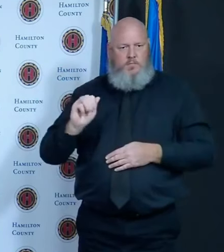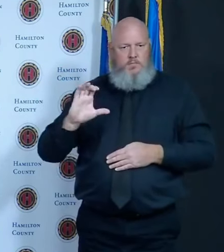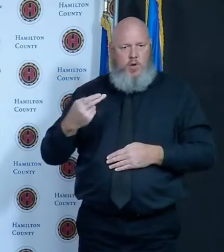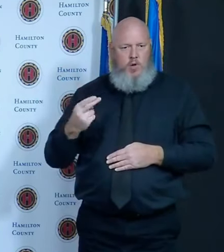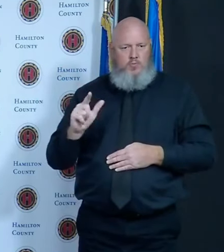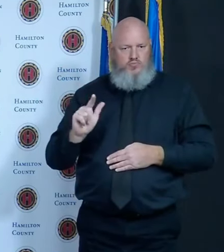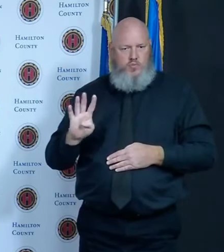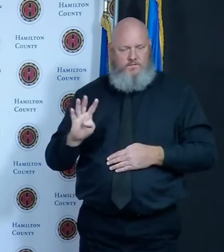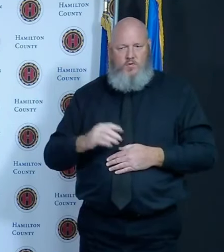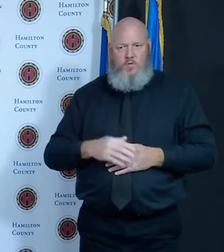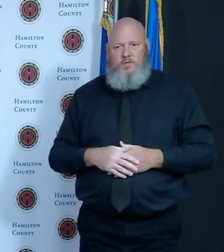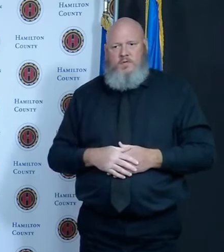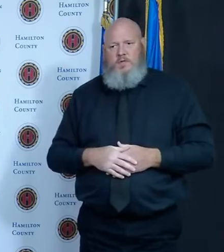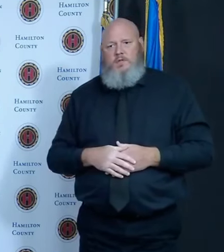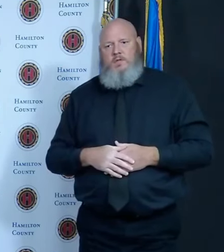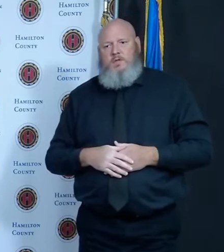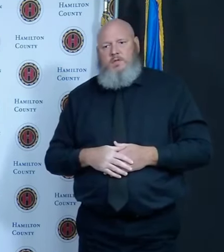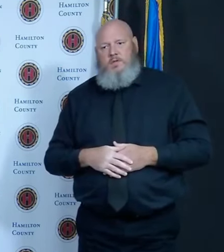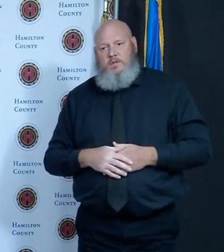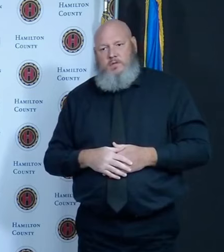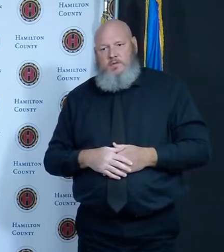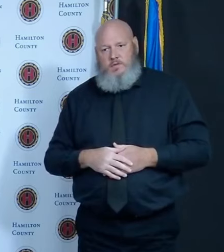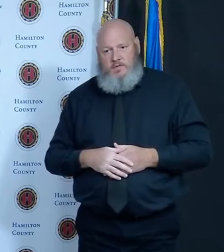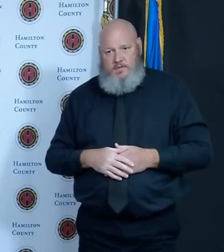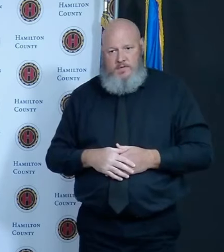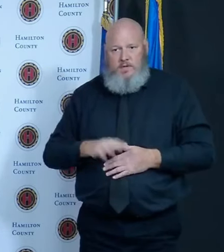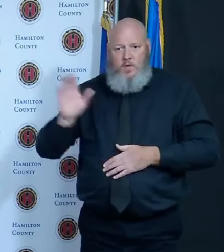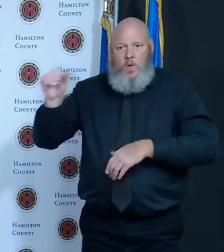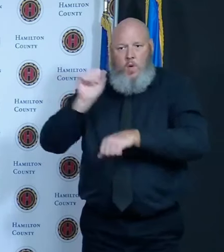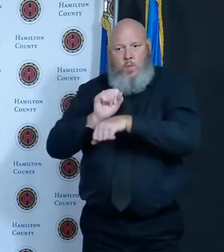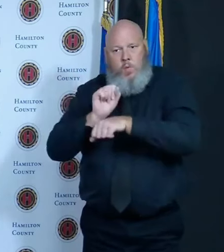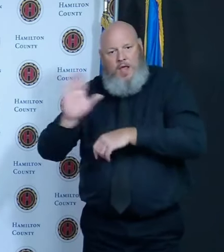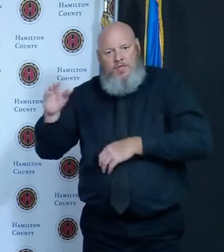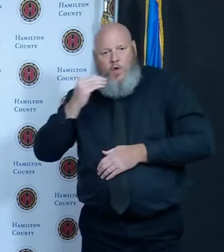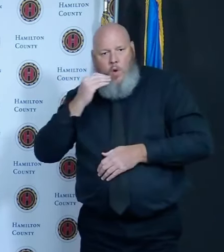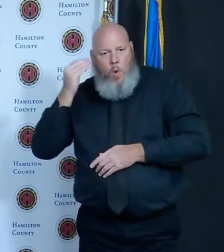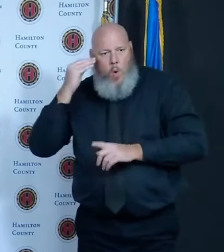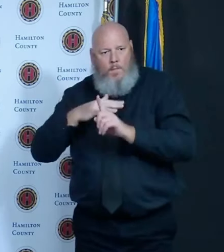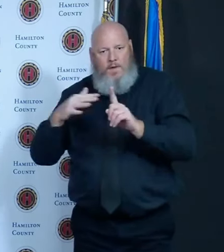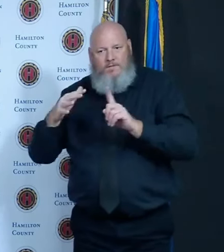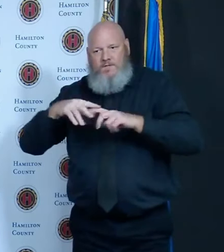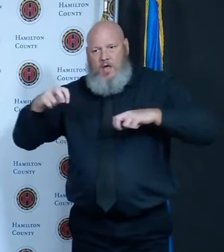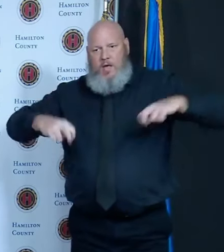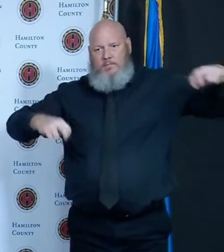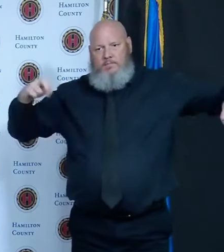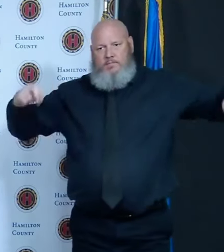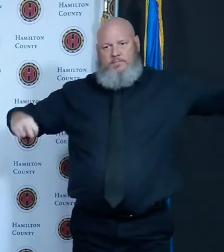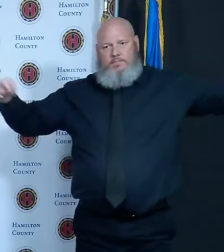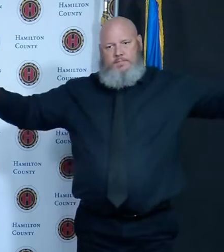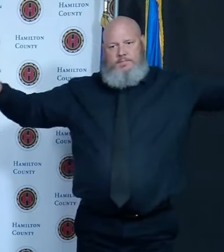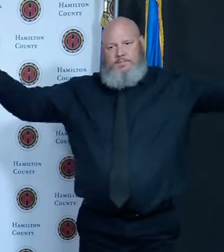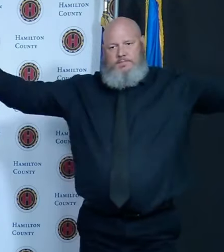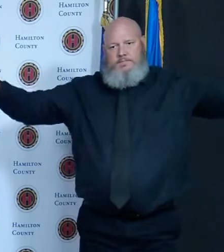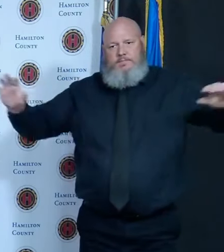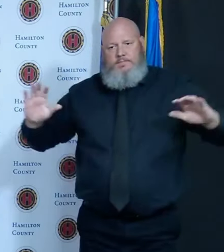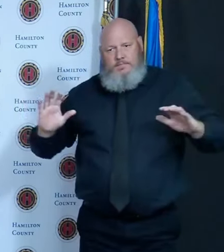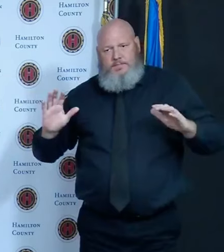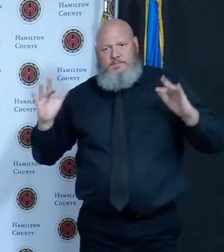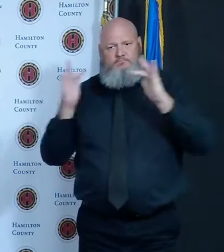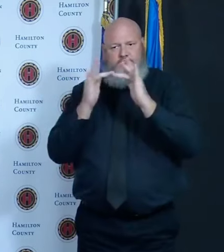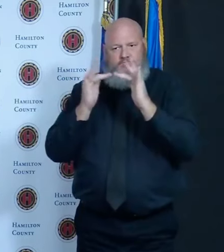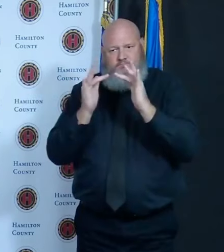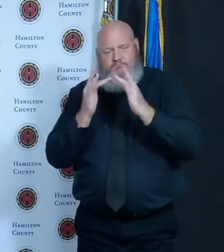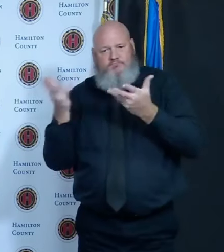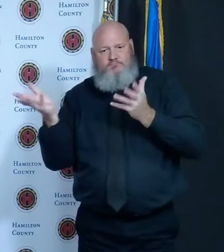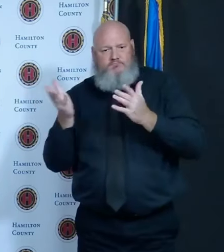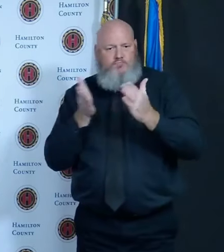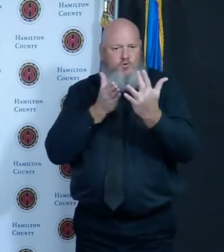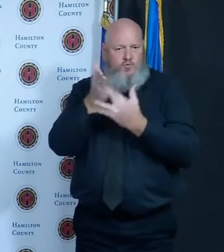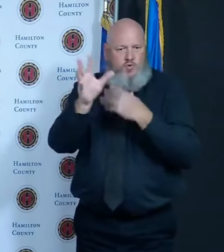environment we have had consistent meetings with our staff on an every other day basis